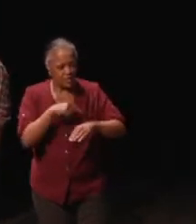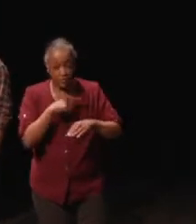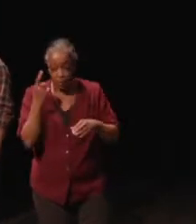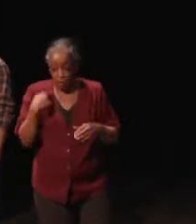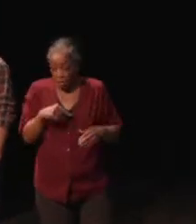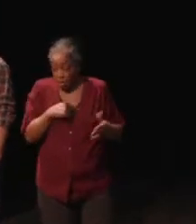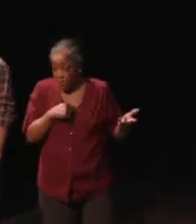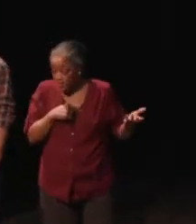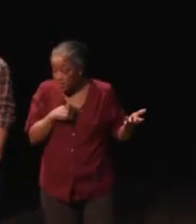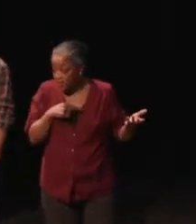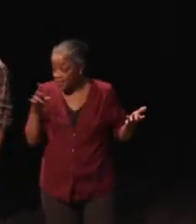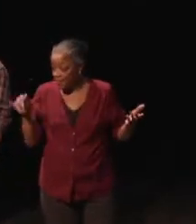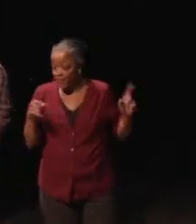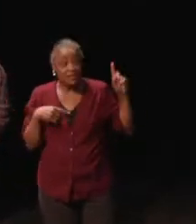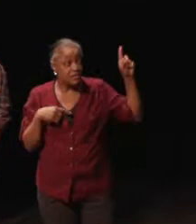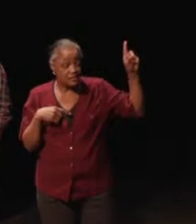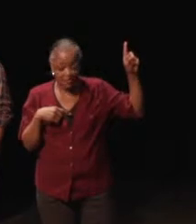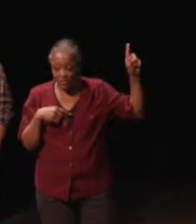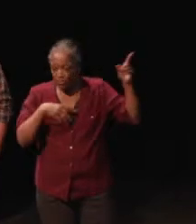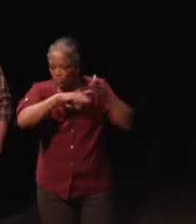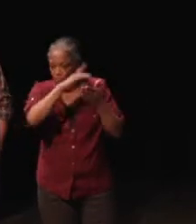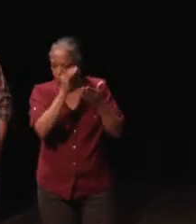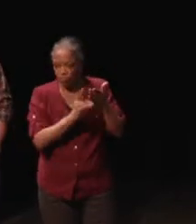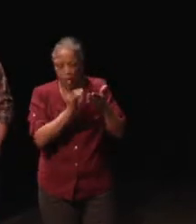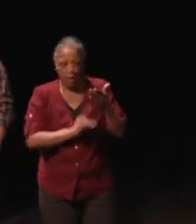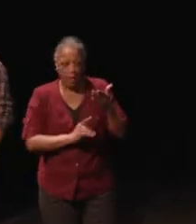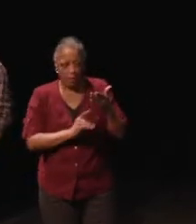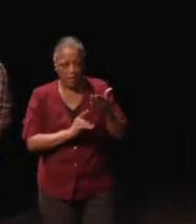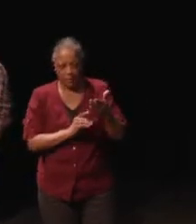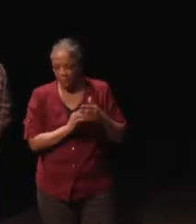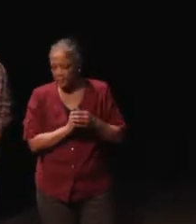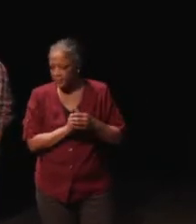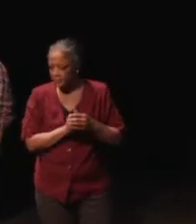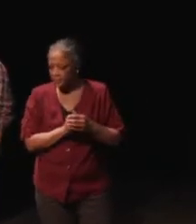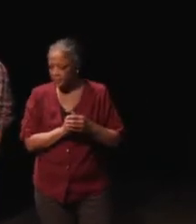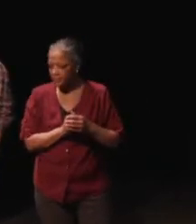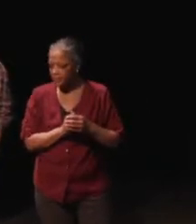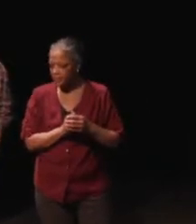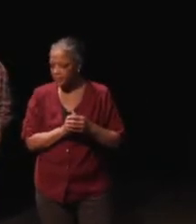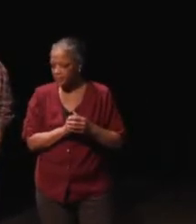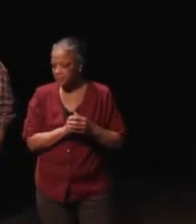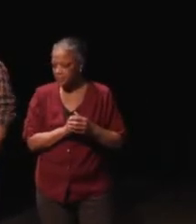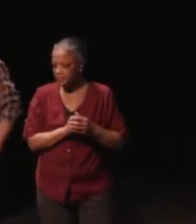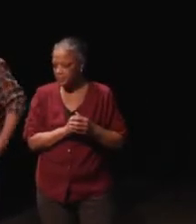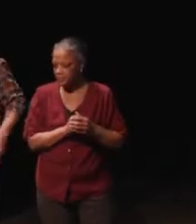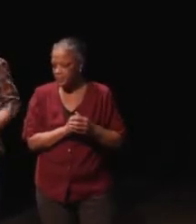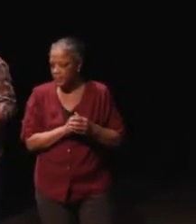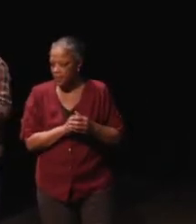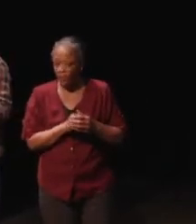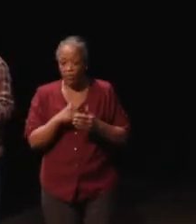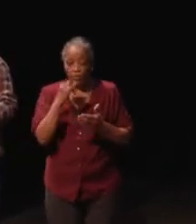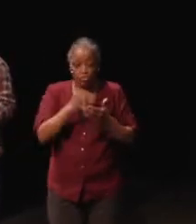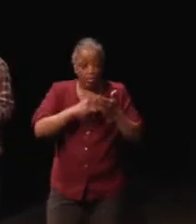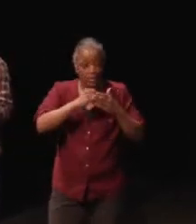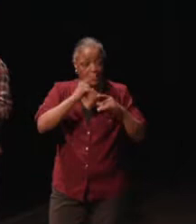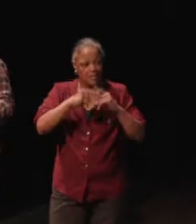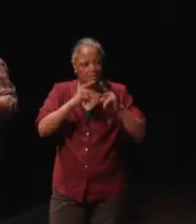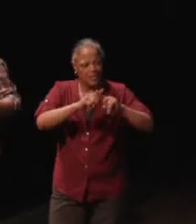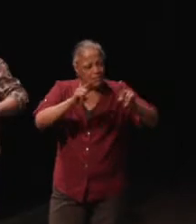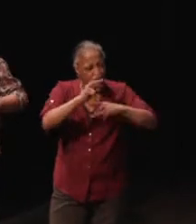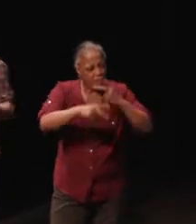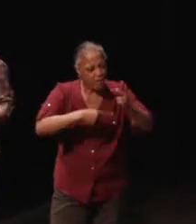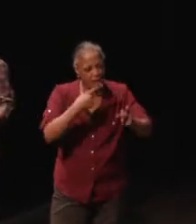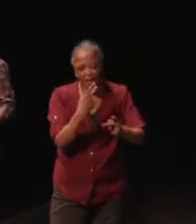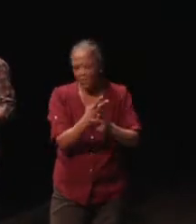was this drawing that Mark made about the different kinds of disabilities,